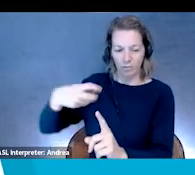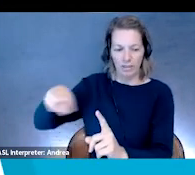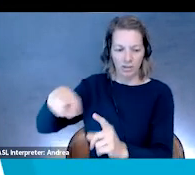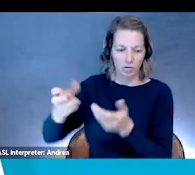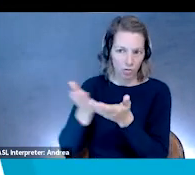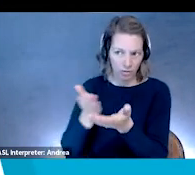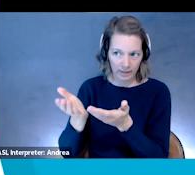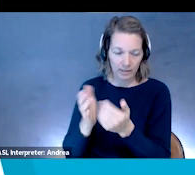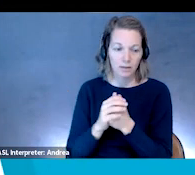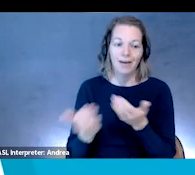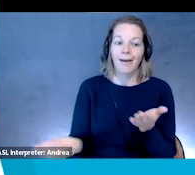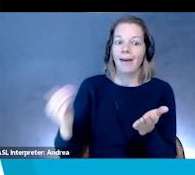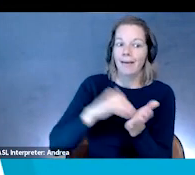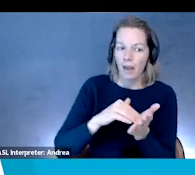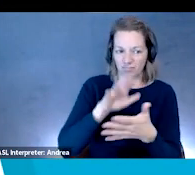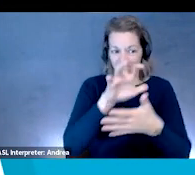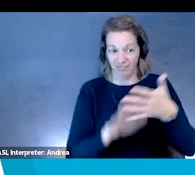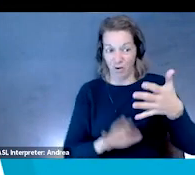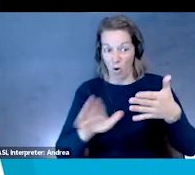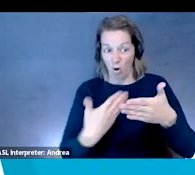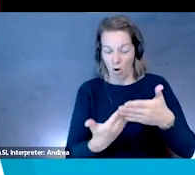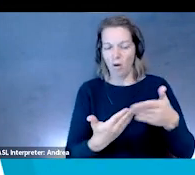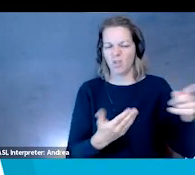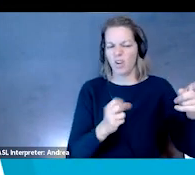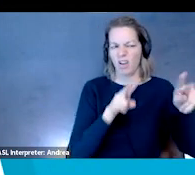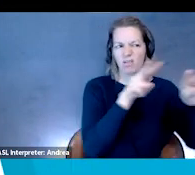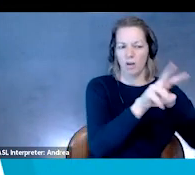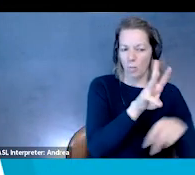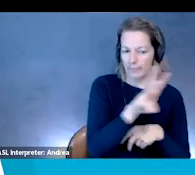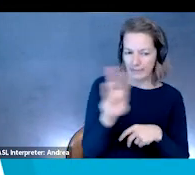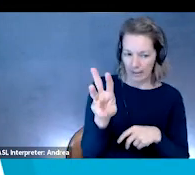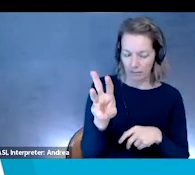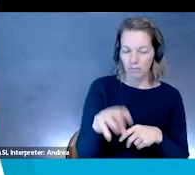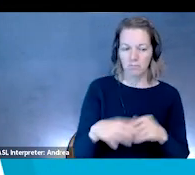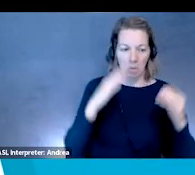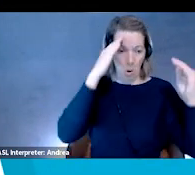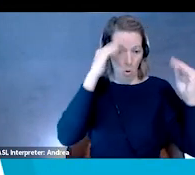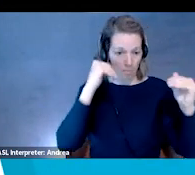JOB WELL. JANUARY 6, UNDERSTANDING YOUR RIGHTS TO DRS SERVICES DURING HIGH